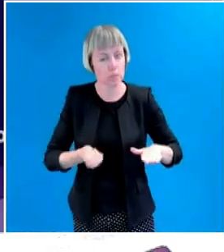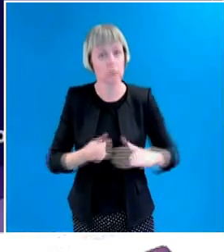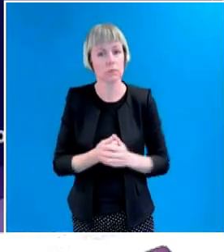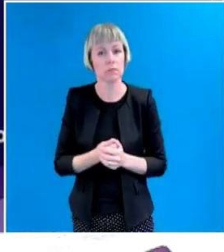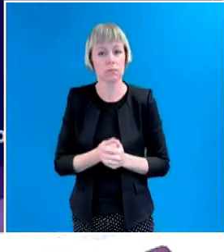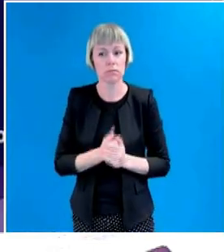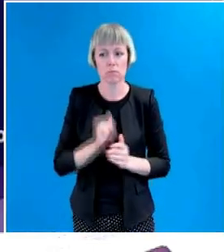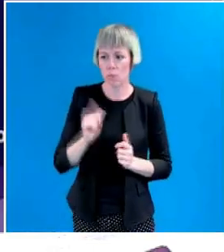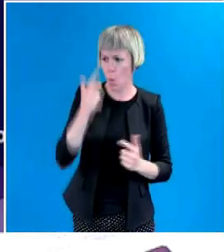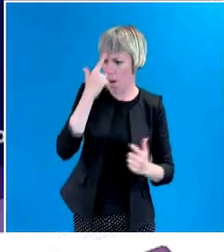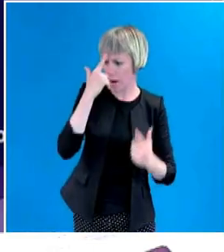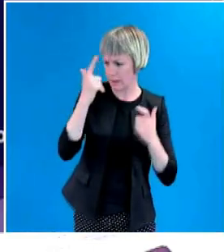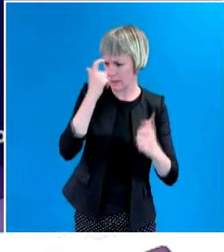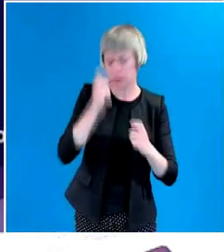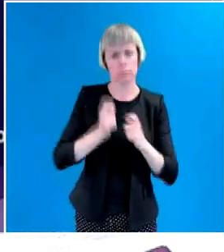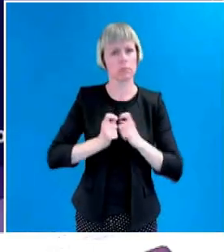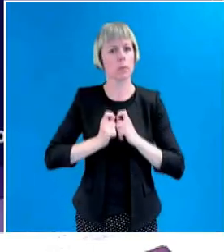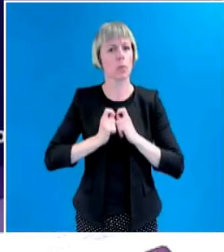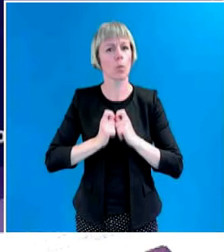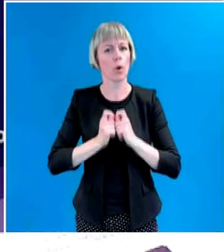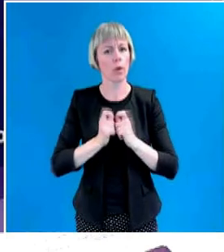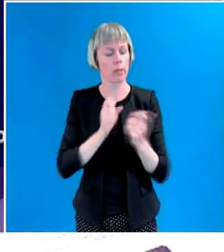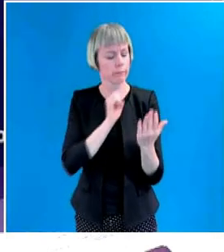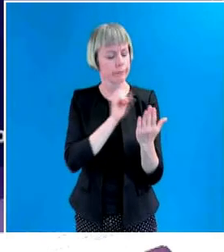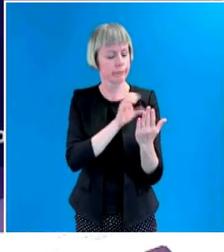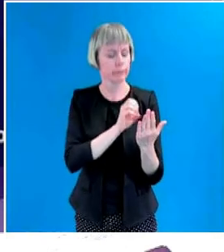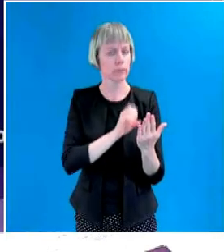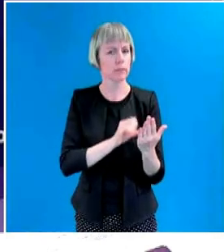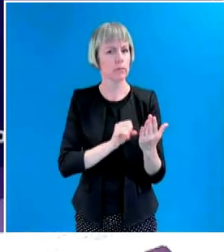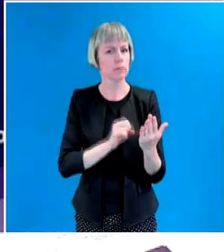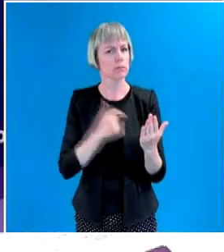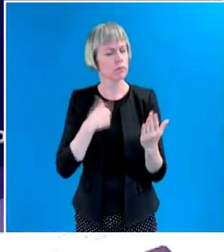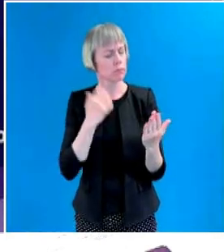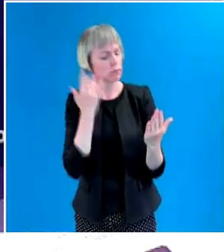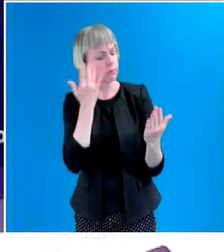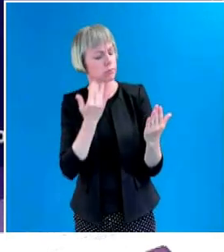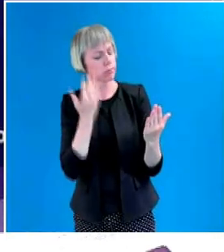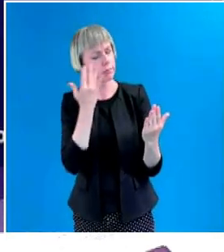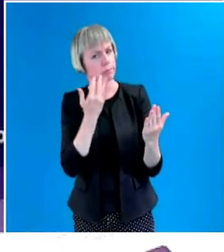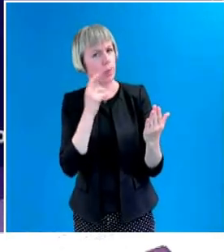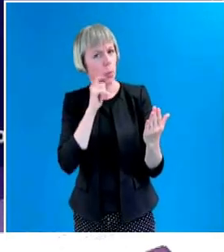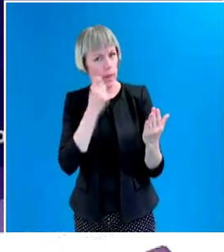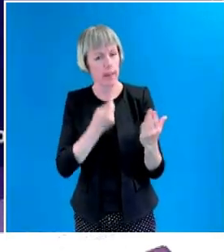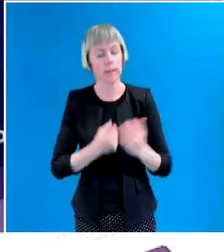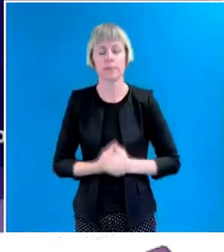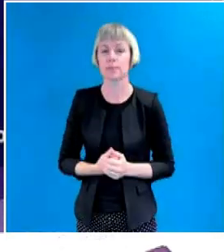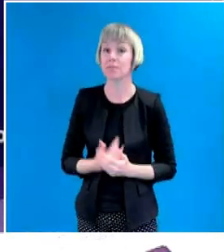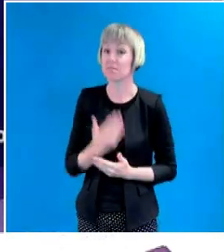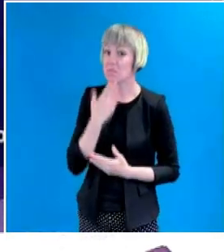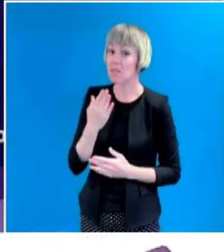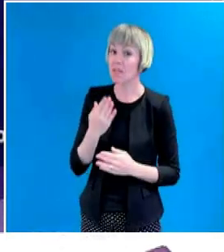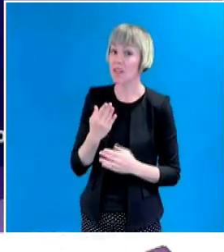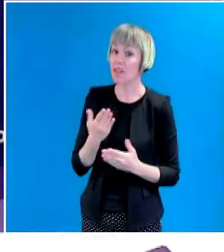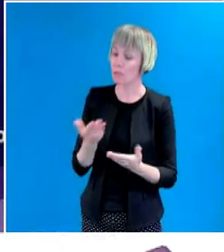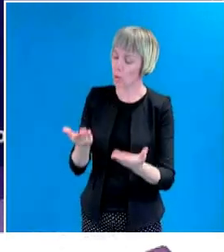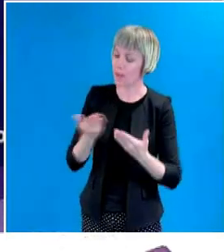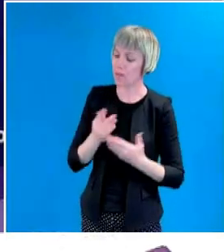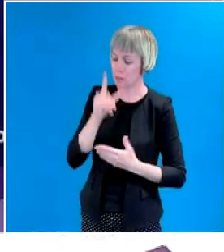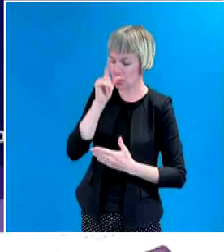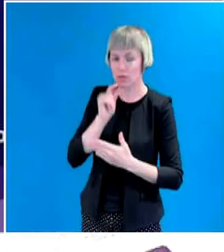forward, which provide some interesting food for thought. Thank you. Thanks very much for the opportunity to speak with you.